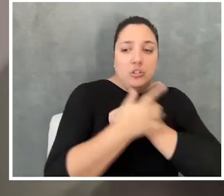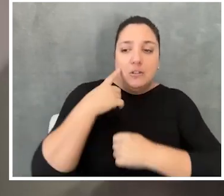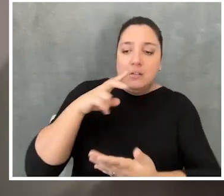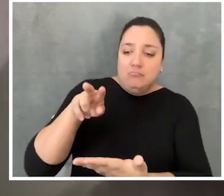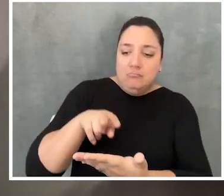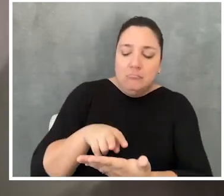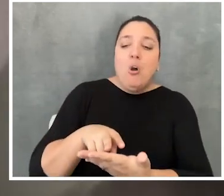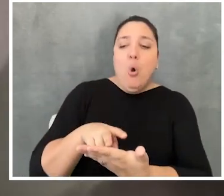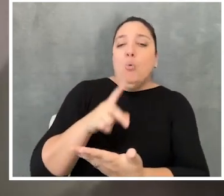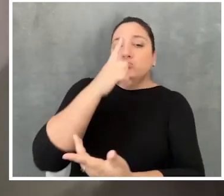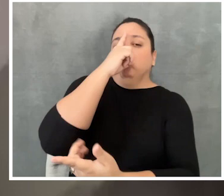And they're on a variety of different issues.